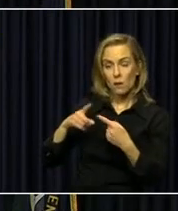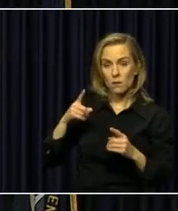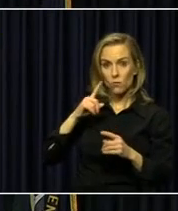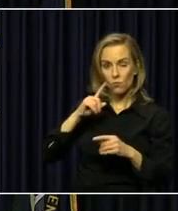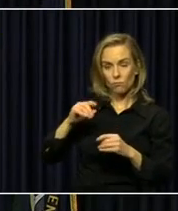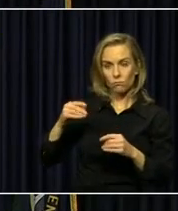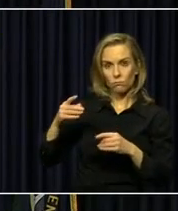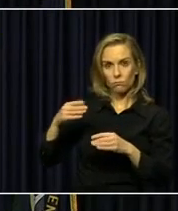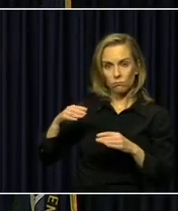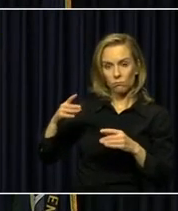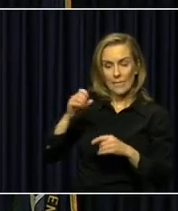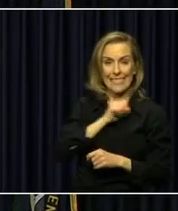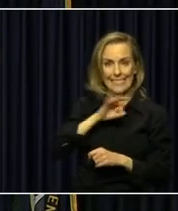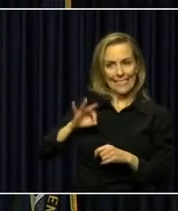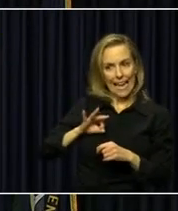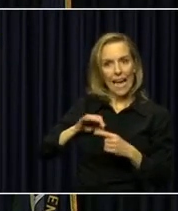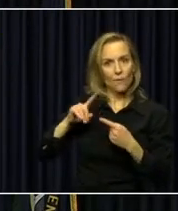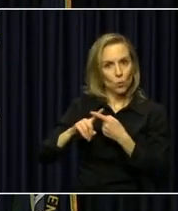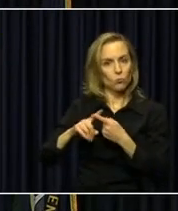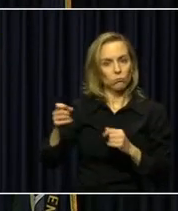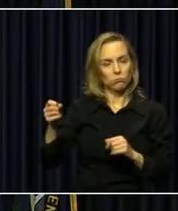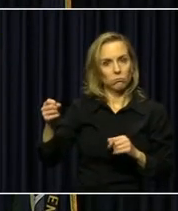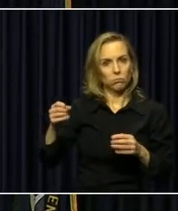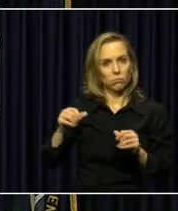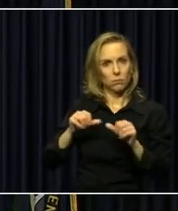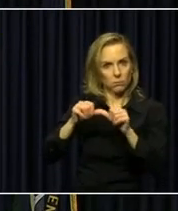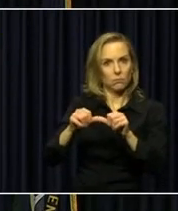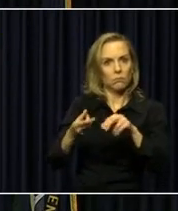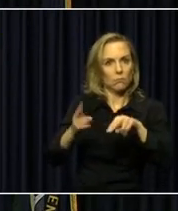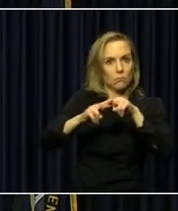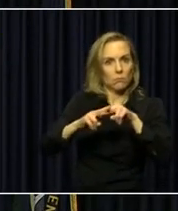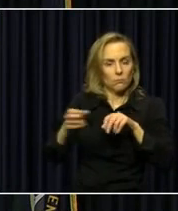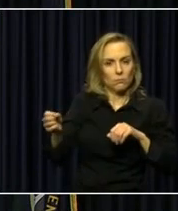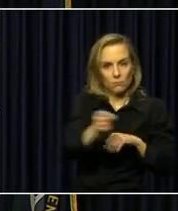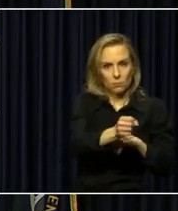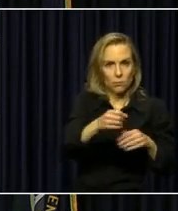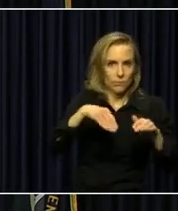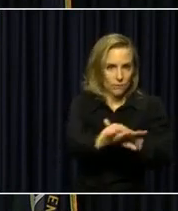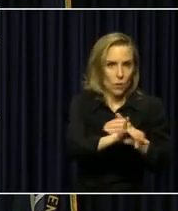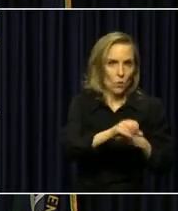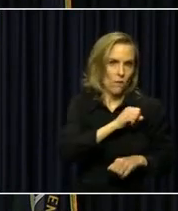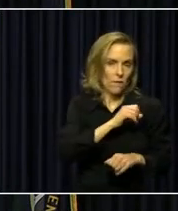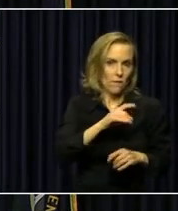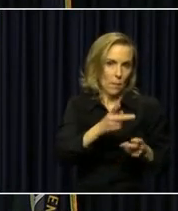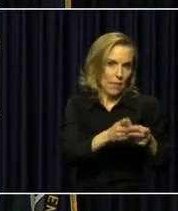SO THE BEHAVIORAL HEALTH DEPARTMENT IS GOING TO COME UP WITH SOME GUIDELINES TO HOW TO